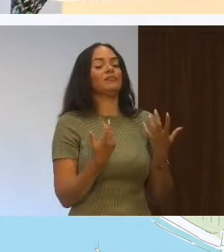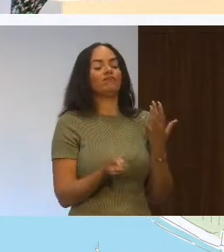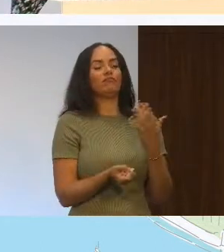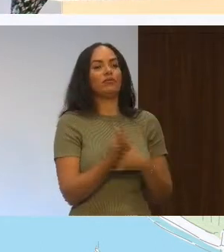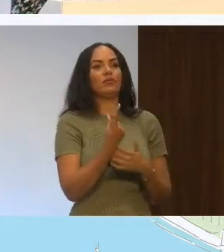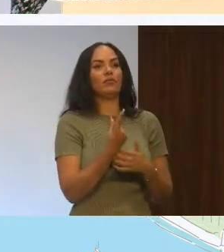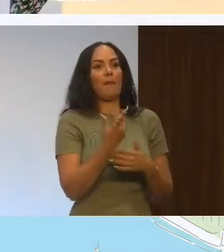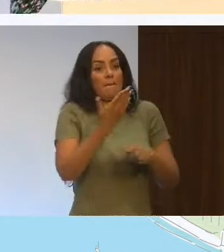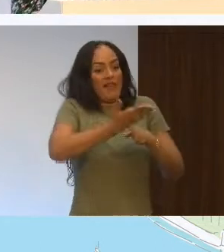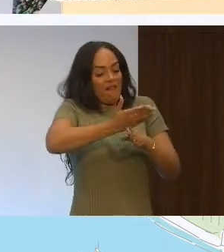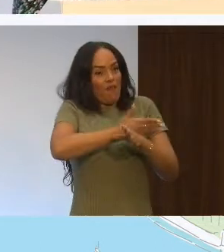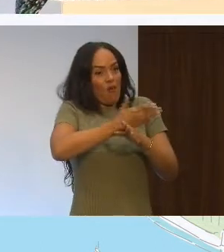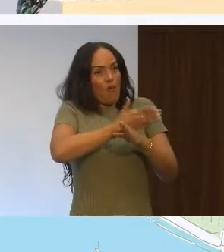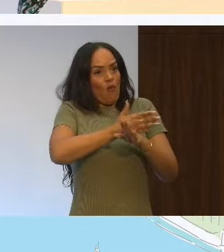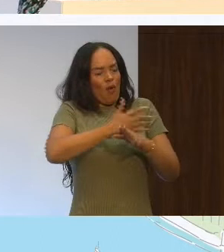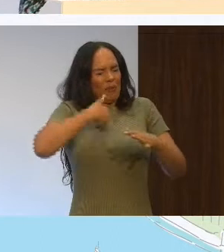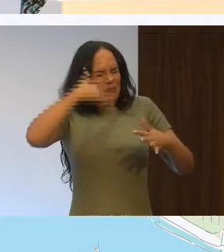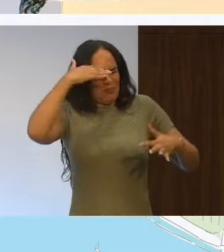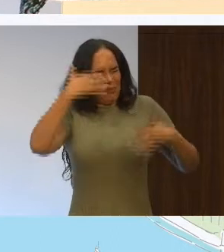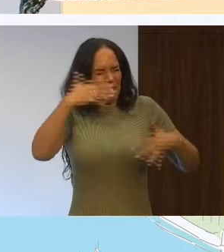I think everybody's familiar with migraine headache,